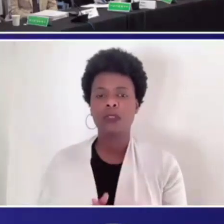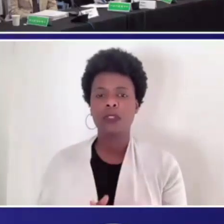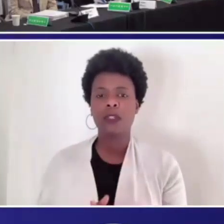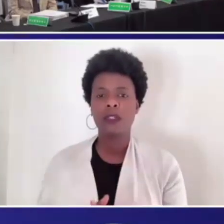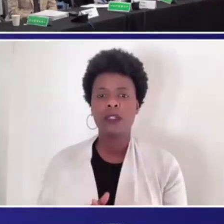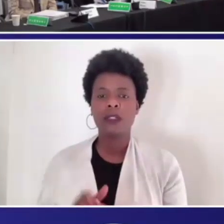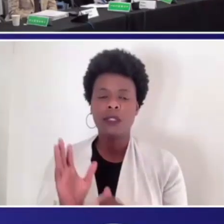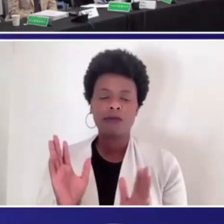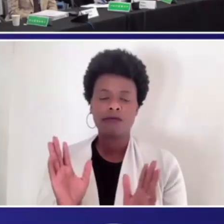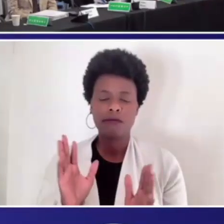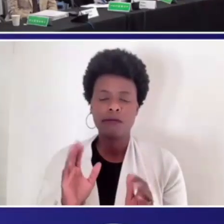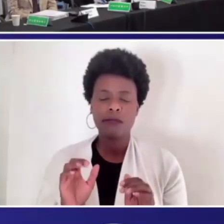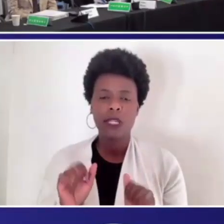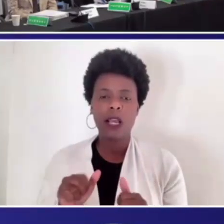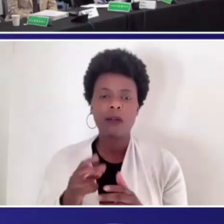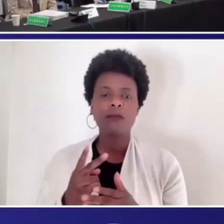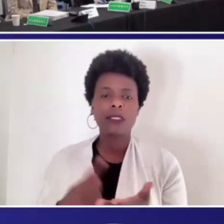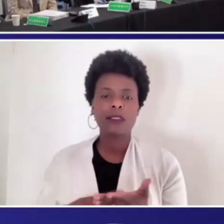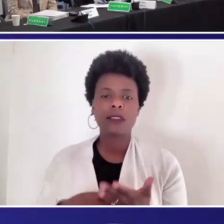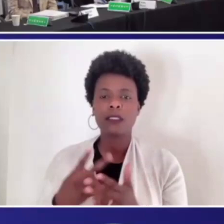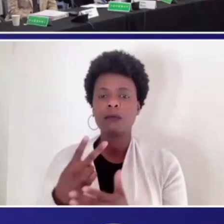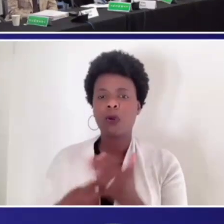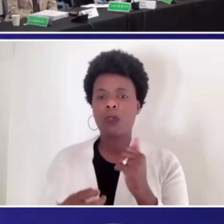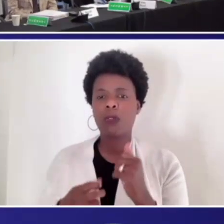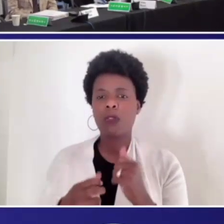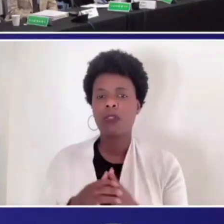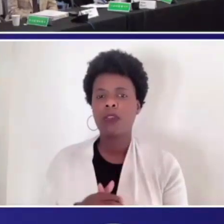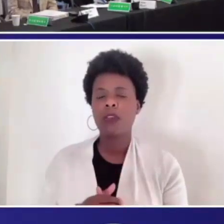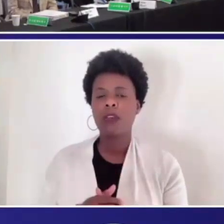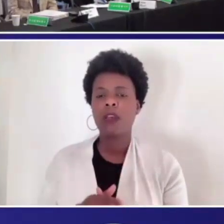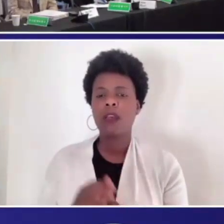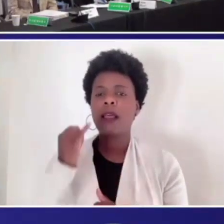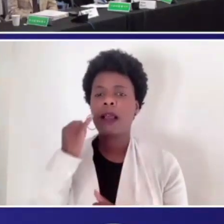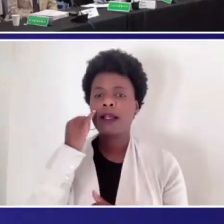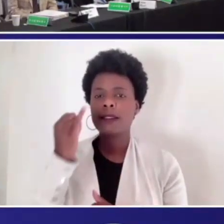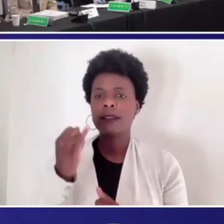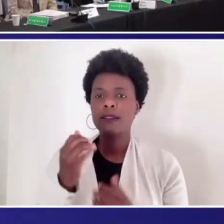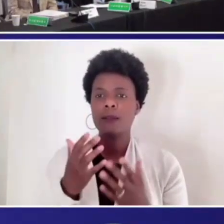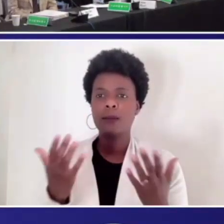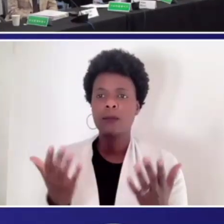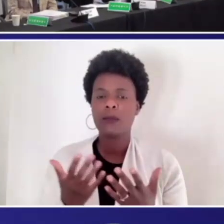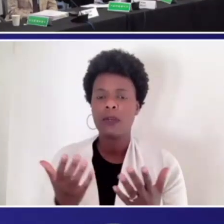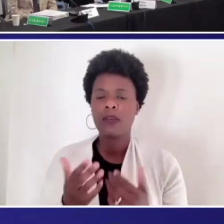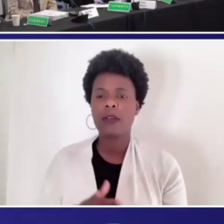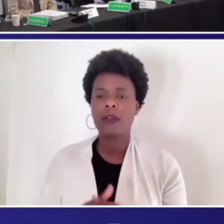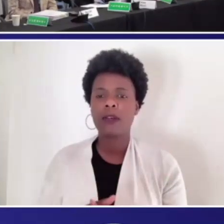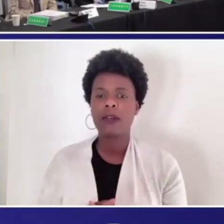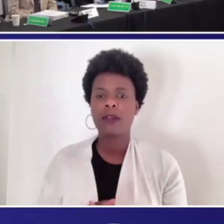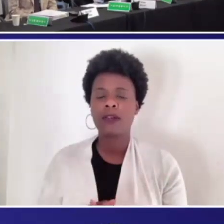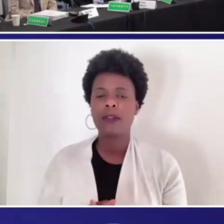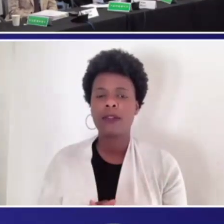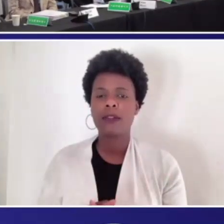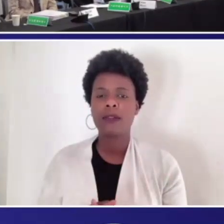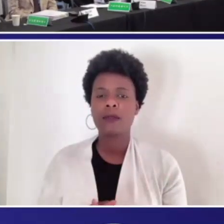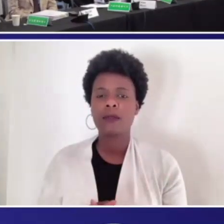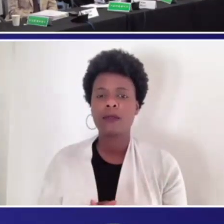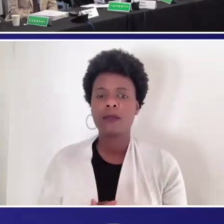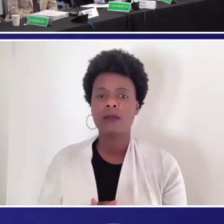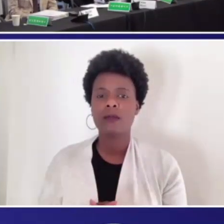it sort of both at the same time. So the idea here is actually that --